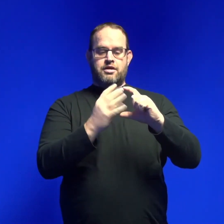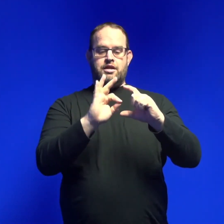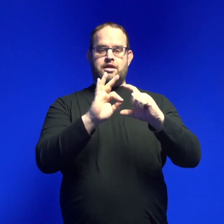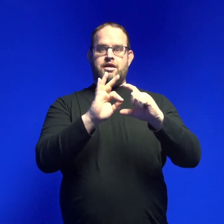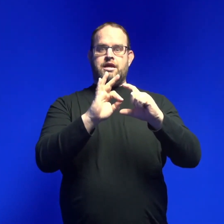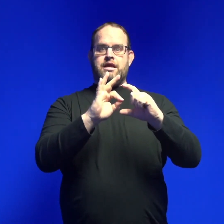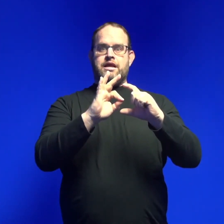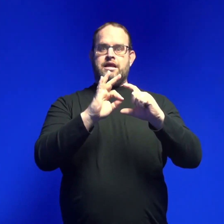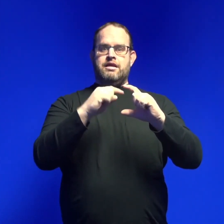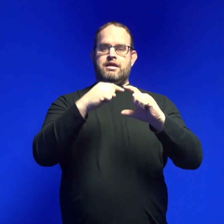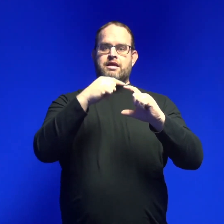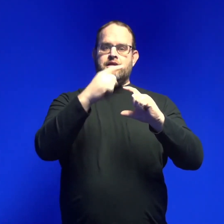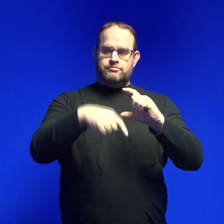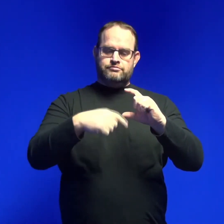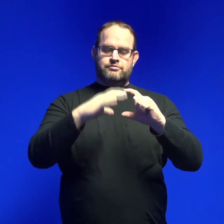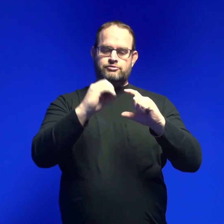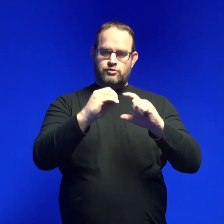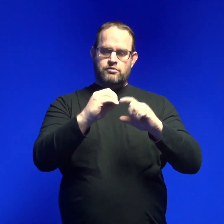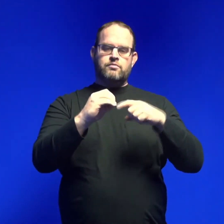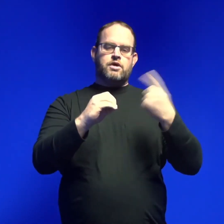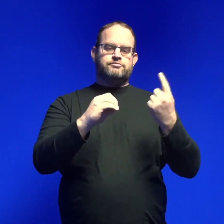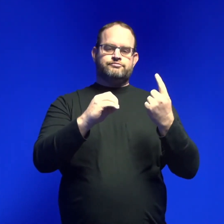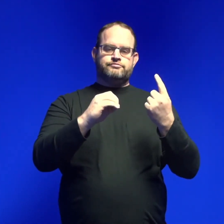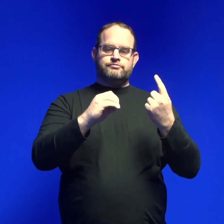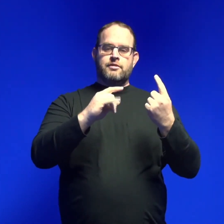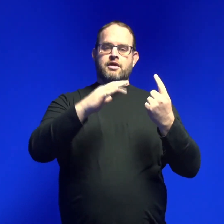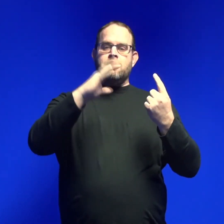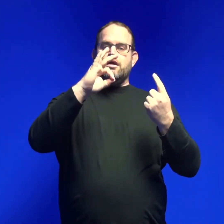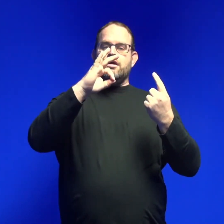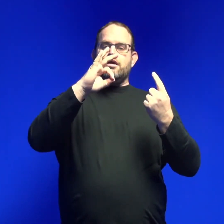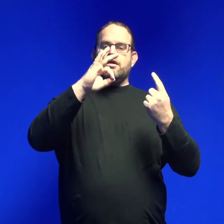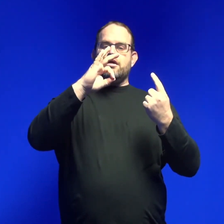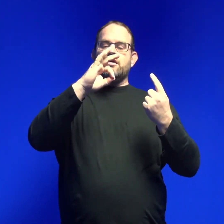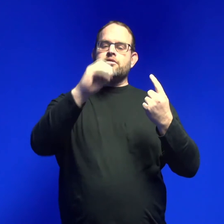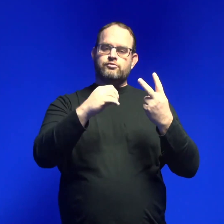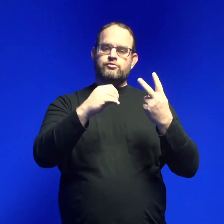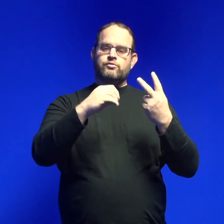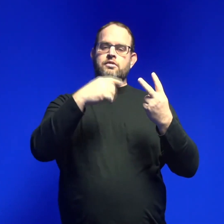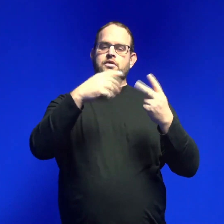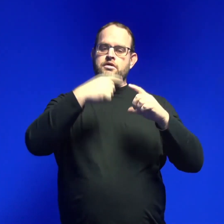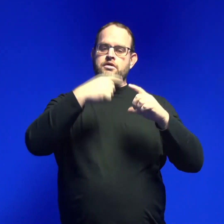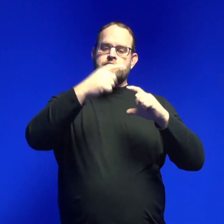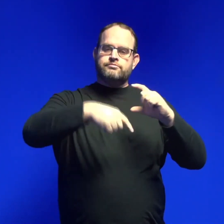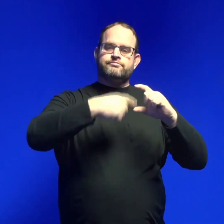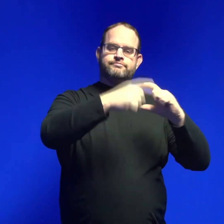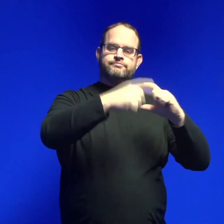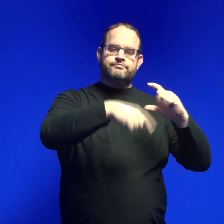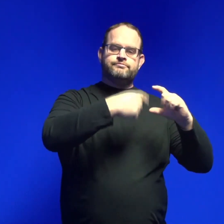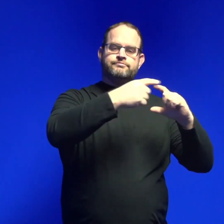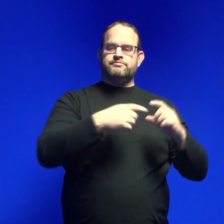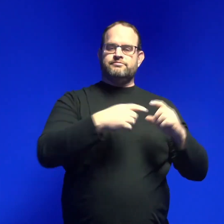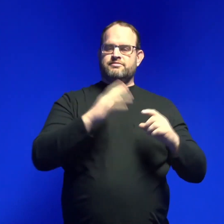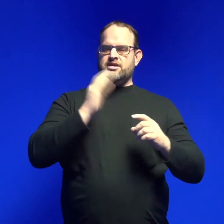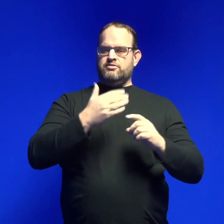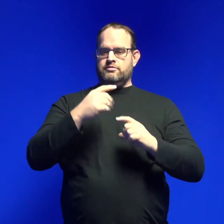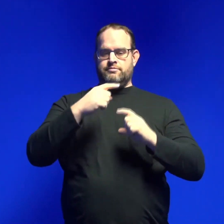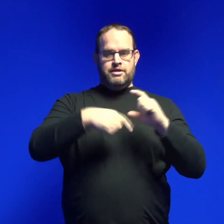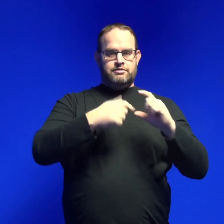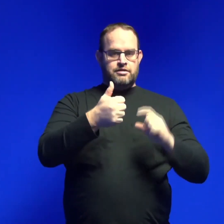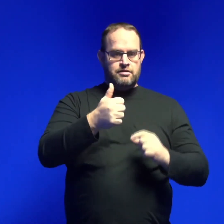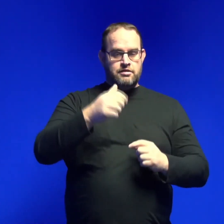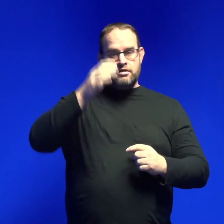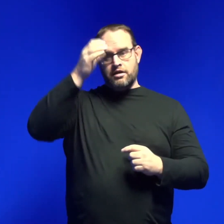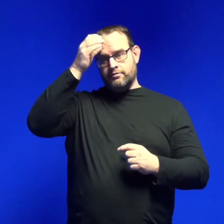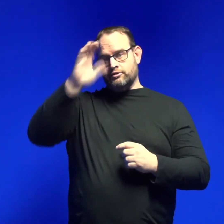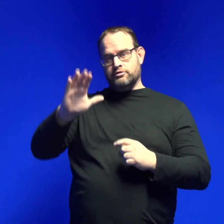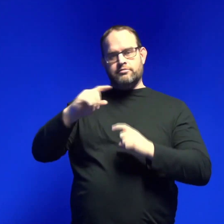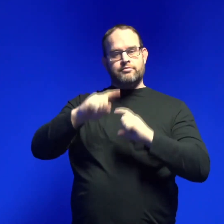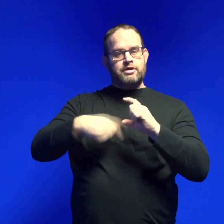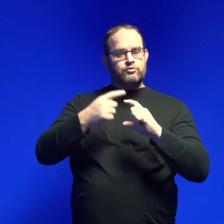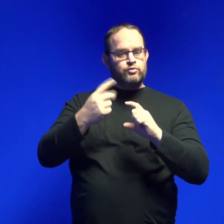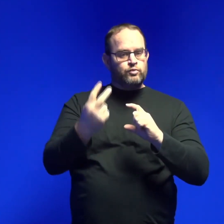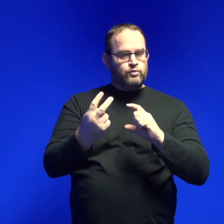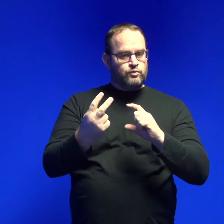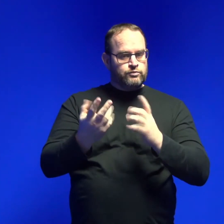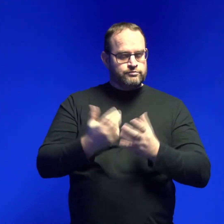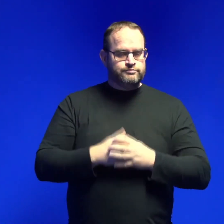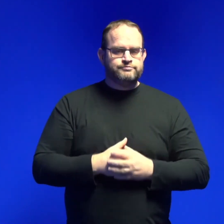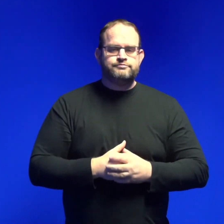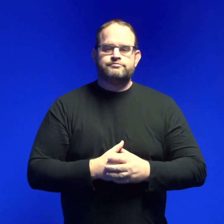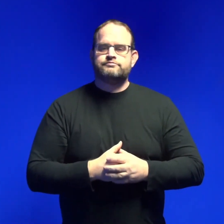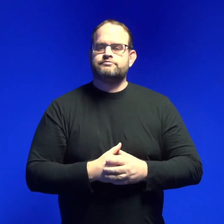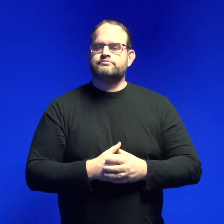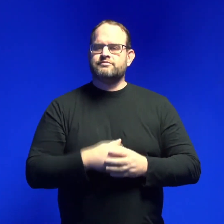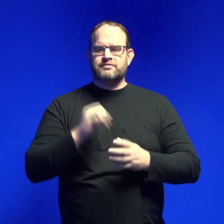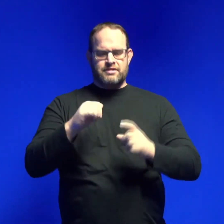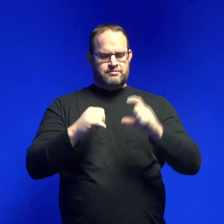There are 10 digits {0, 1, 2, 3, 4, 5, 6, 7, 8, 9}. To go beyond the number 9, we use a ten digit {10, 11, ... , 19, 20, ...} and so on. We use the base-10 system. Computers operate in a base-2 (or binary) system.